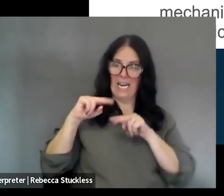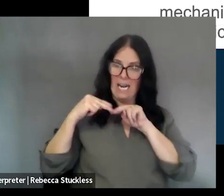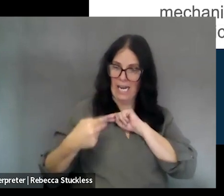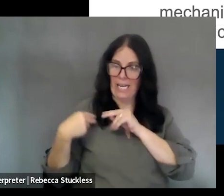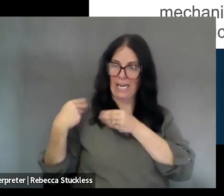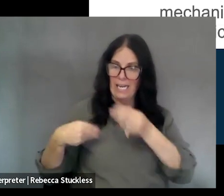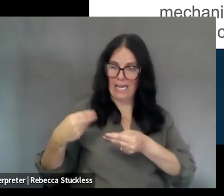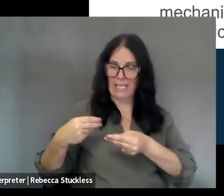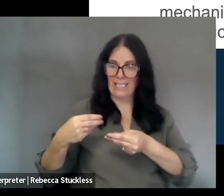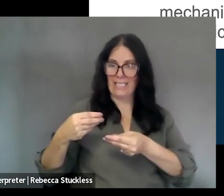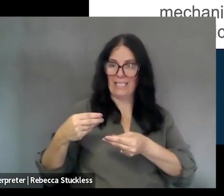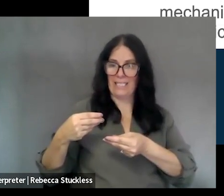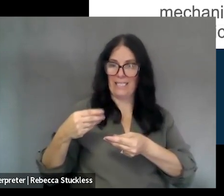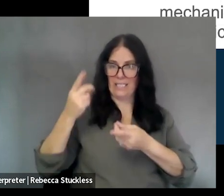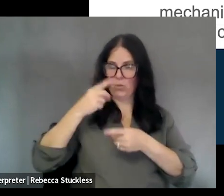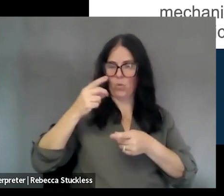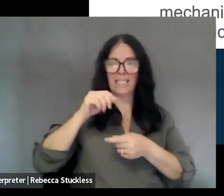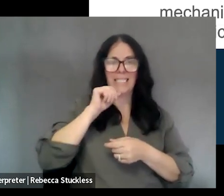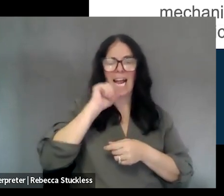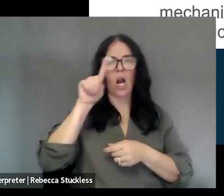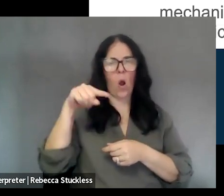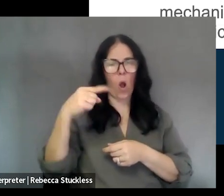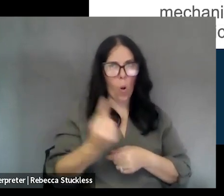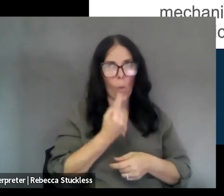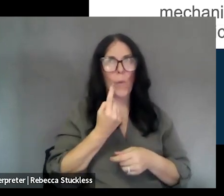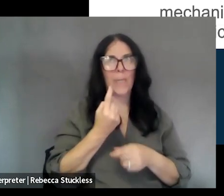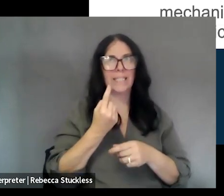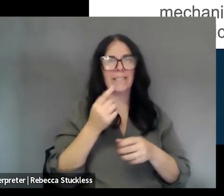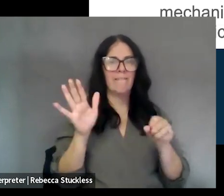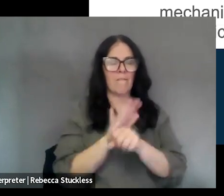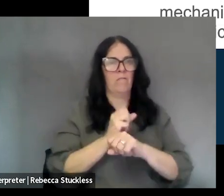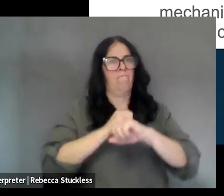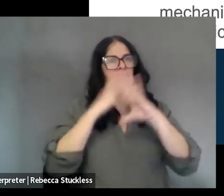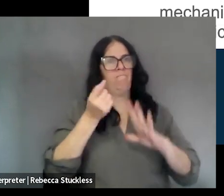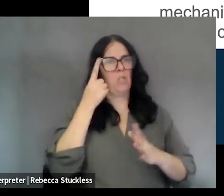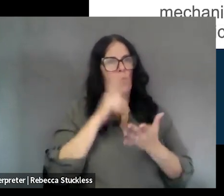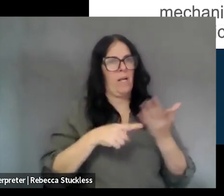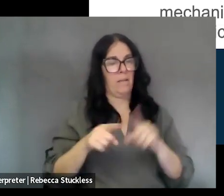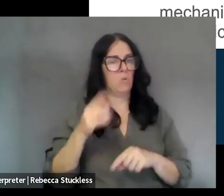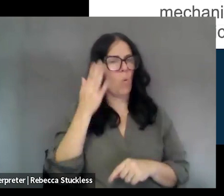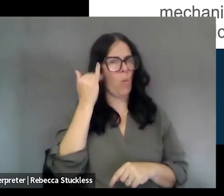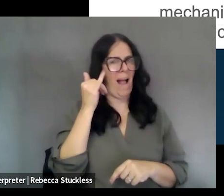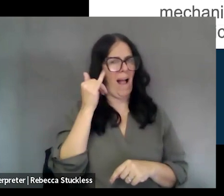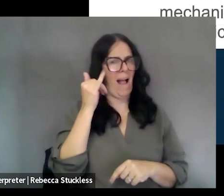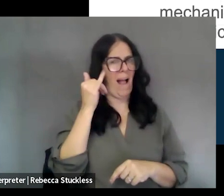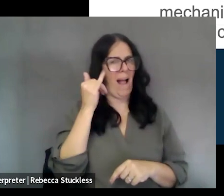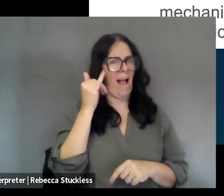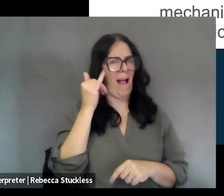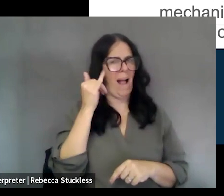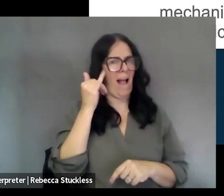fully illuminate what's happening. So, you know why does ASD often co-occur? I think what